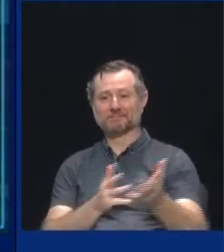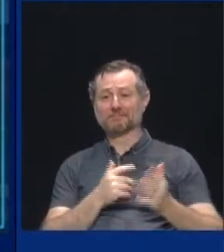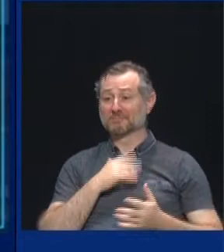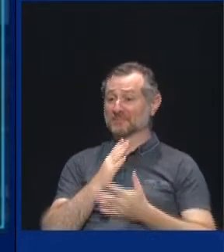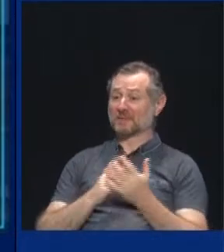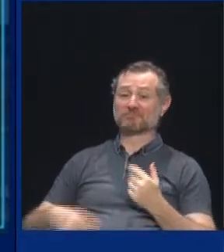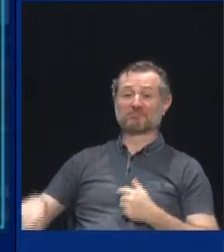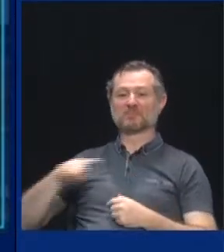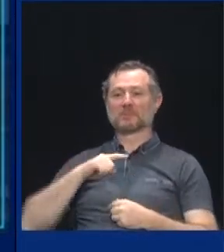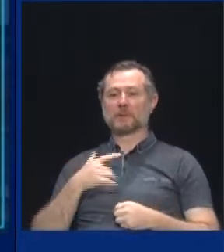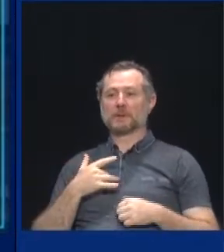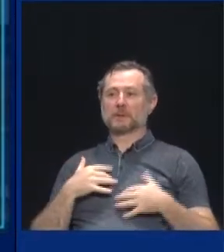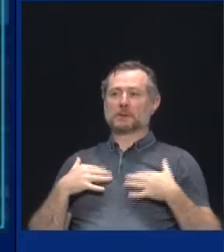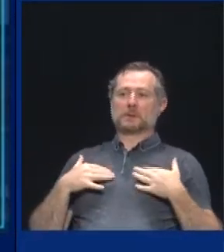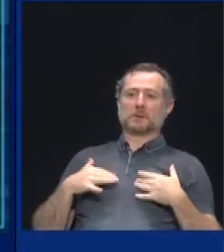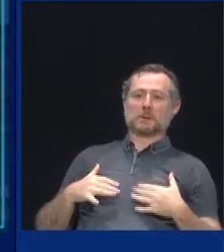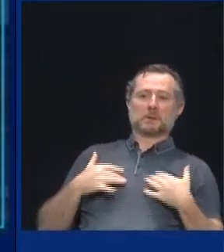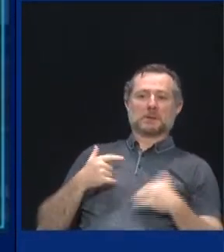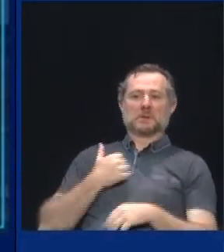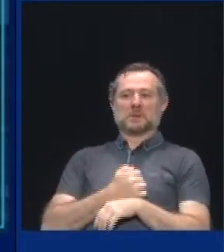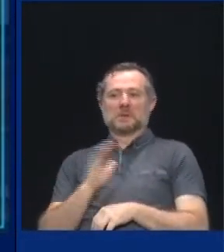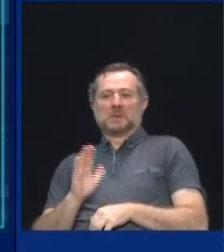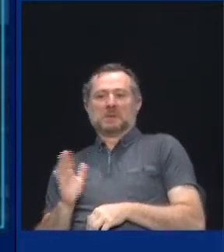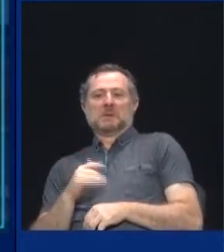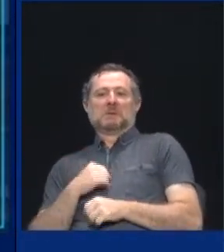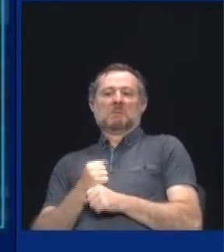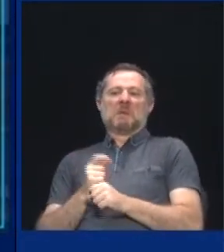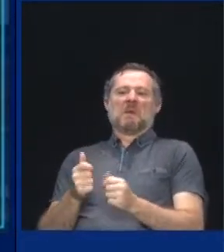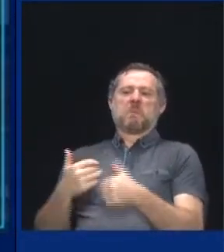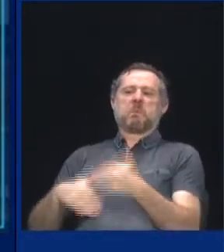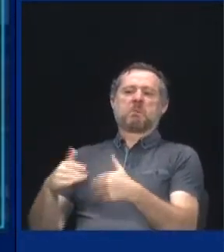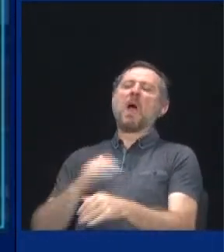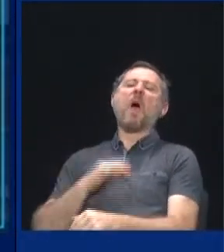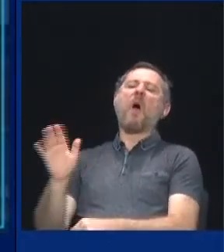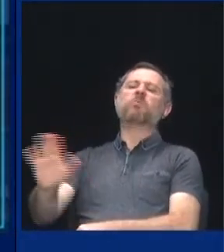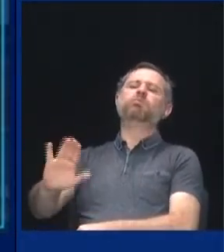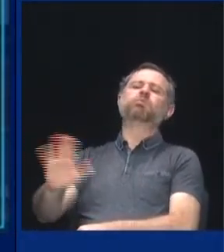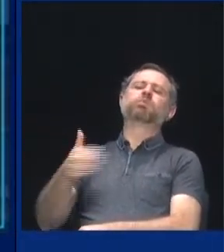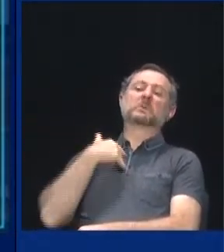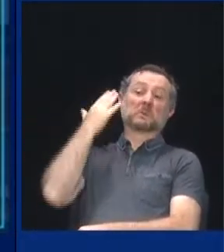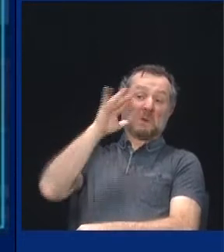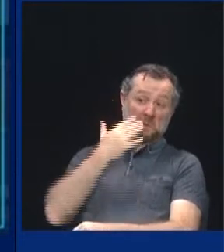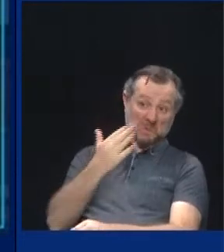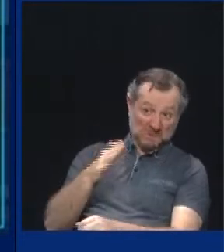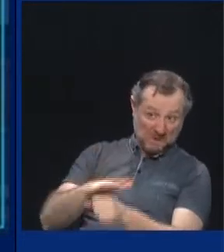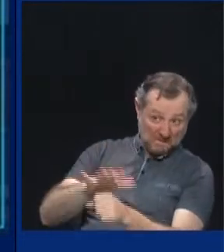SUCH AS COVID. WE HAVE HAD ALL HAD HAD THE CONVERSATIONS. AND SOME PEOPLE ARE JUST NERVOUS